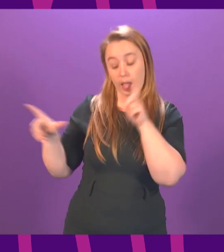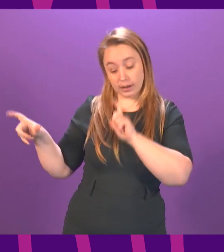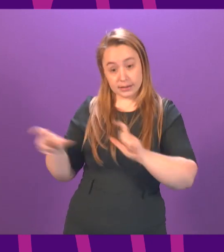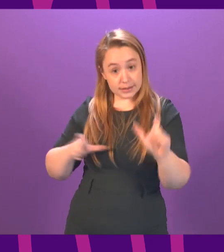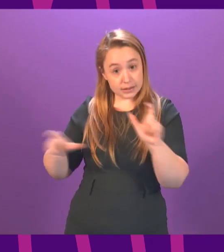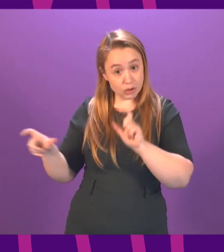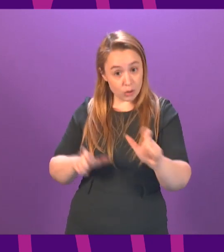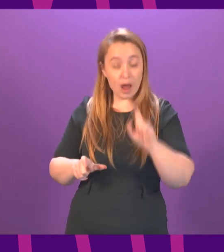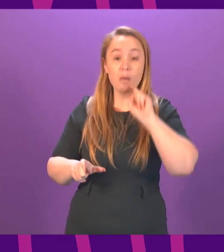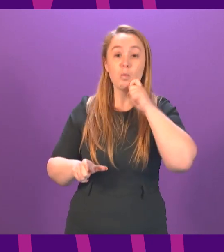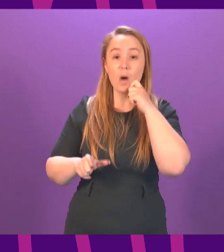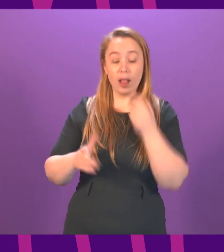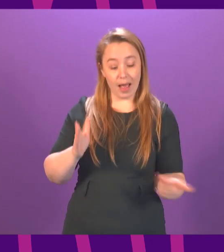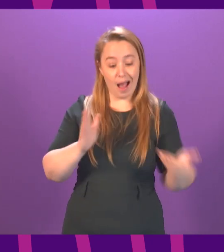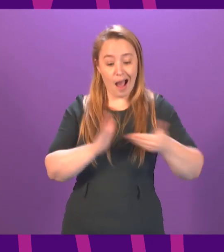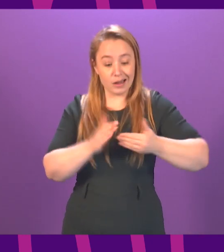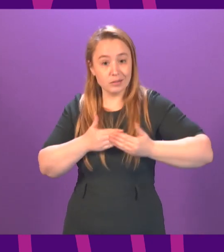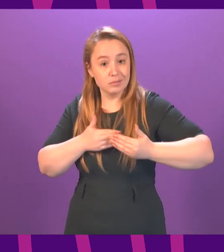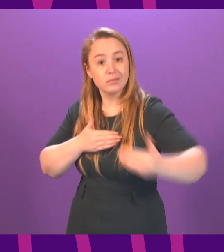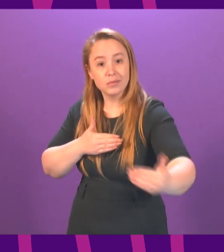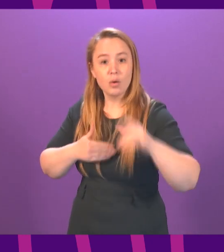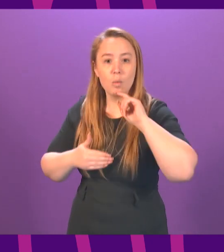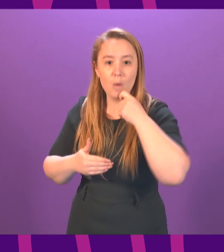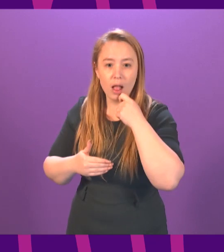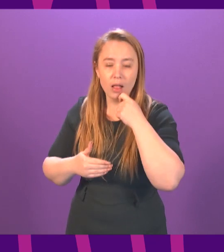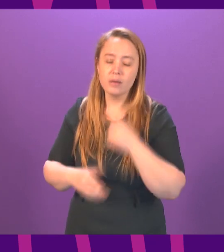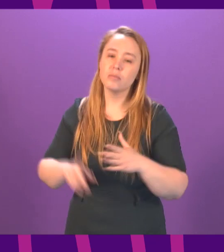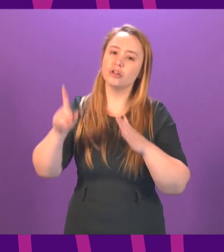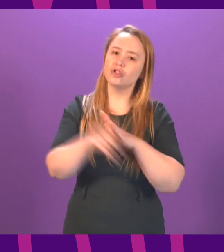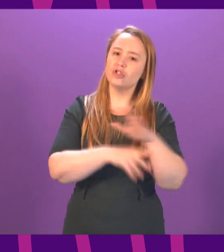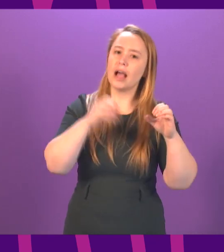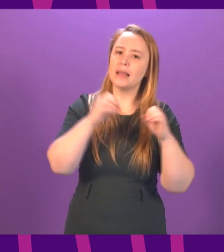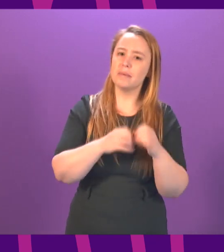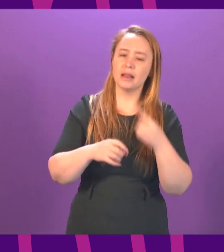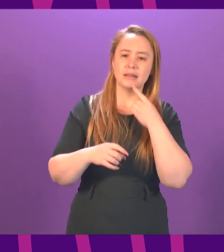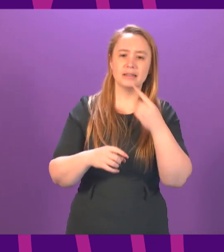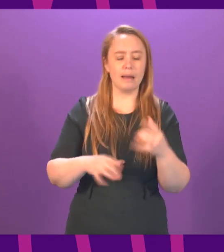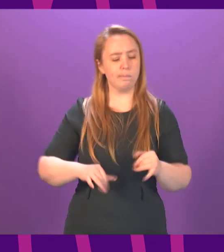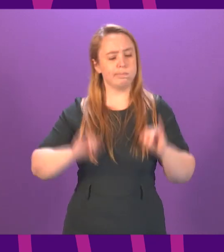to extend that. Frankly, it does a real disservice to the people who are working